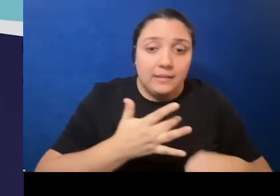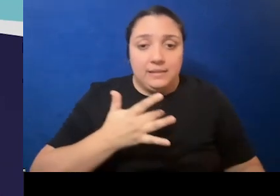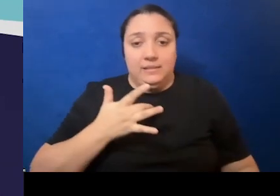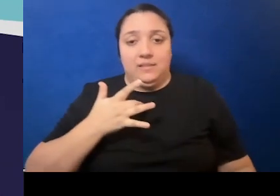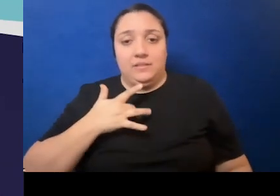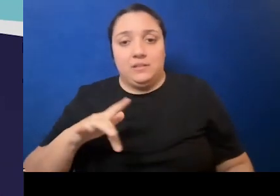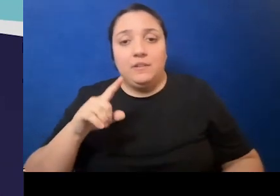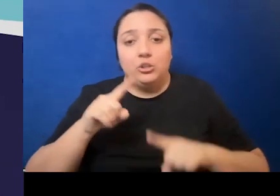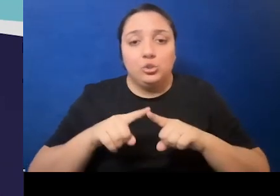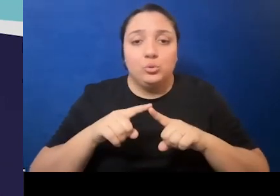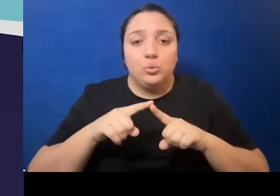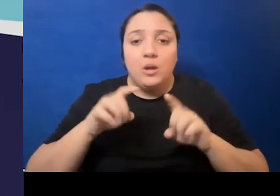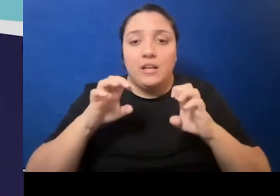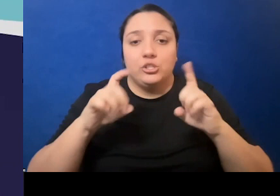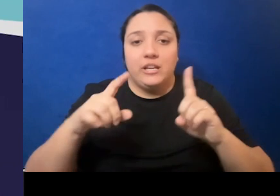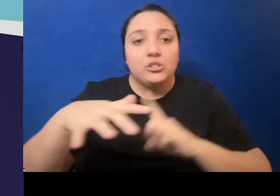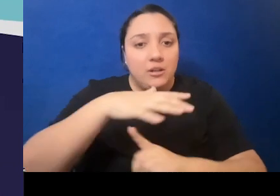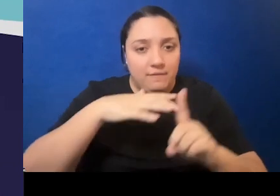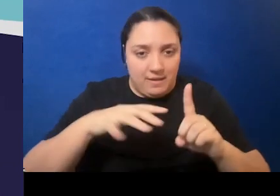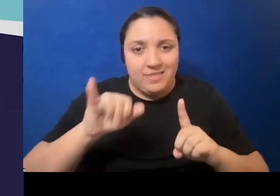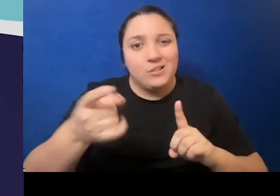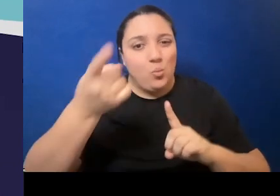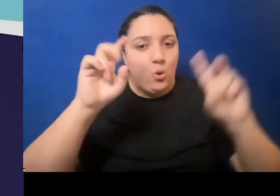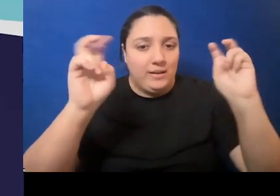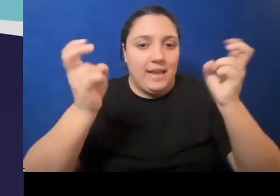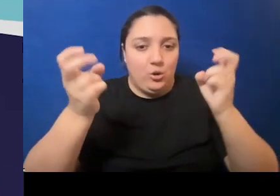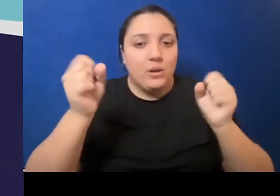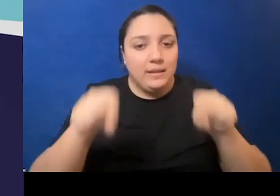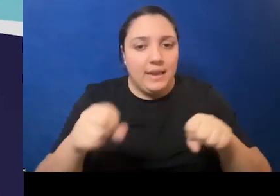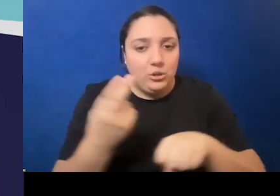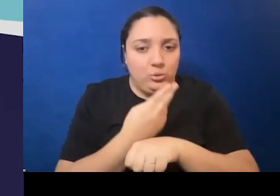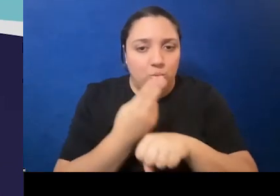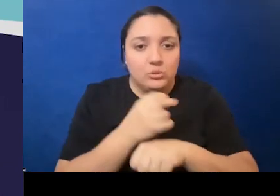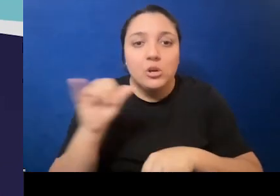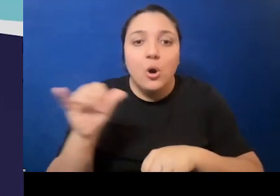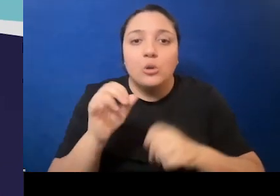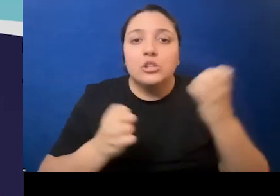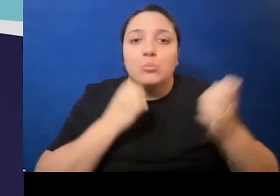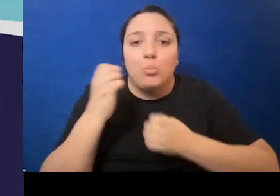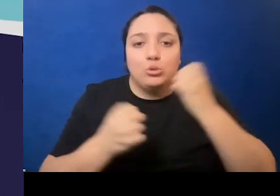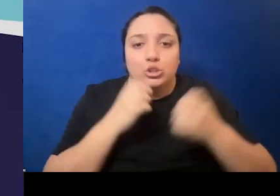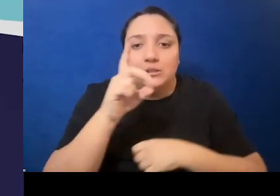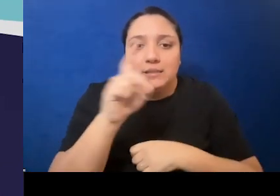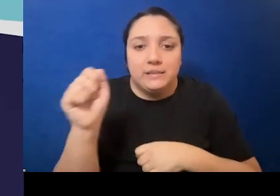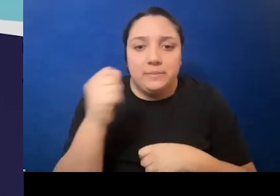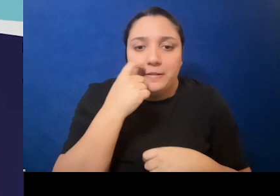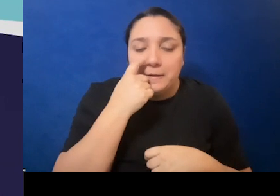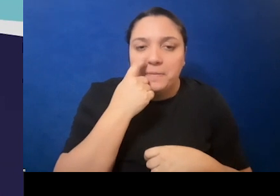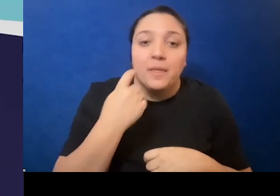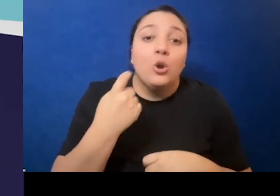HAVE THE LIMITED SENSITIVITY TO THE EDUCATIONAL ENVIRONMENT. THAT IS ONE CATEGORY THAT CAN BE USED.